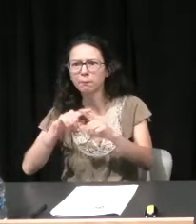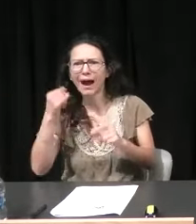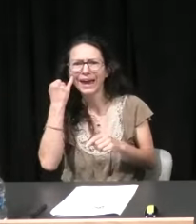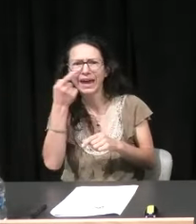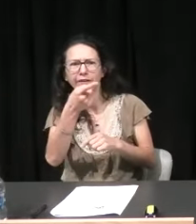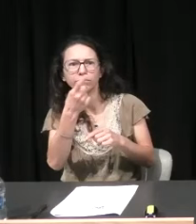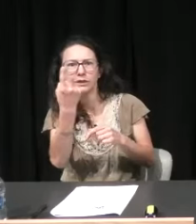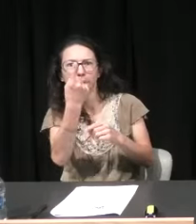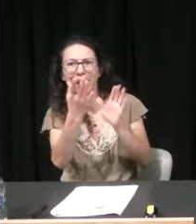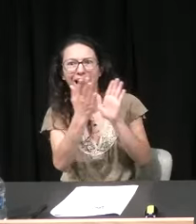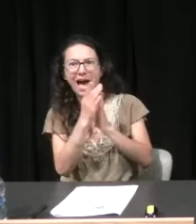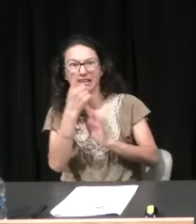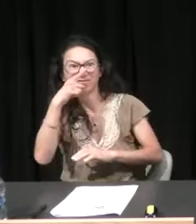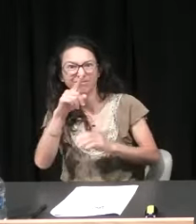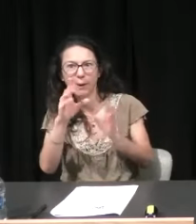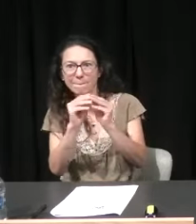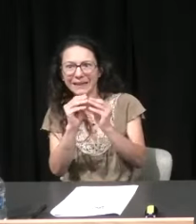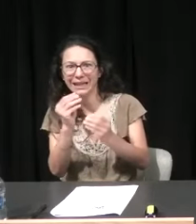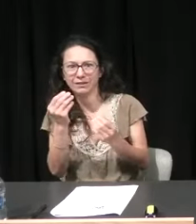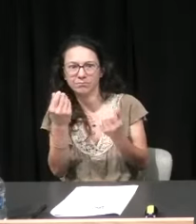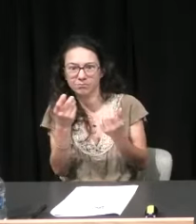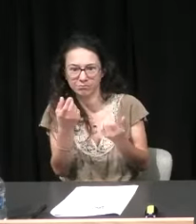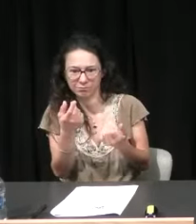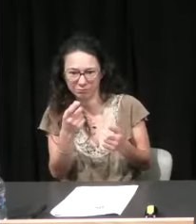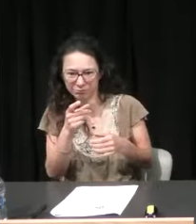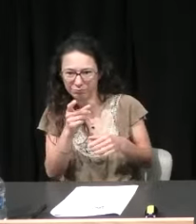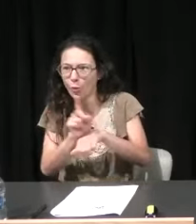um often you need to do that ahead of time so if someone ask me for a last minute meeting